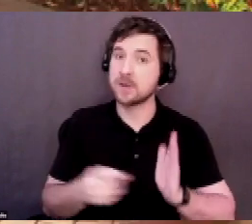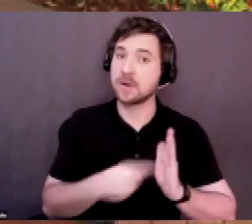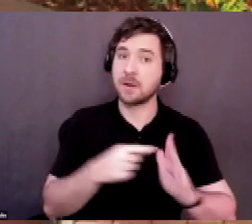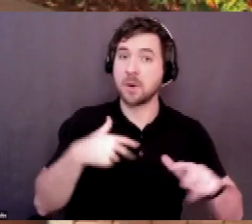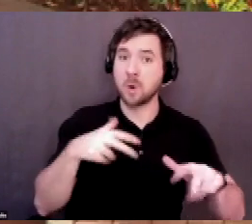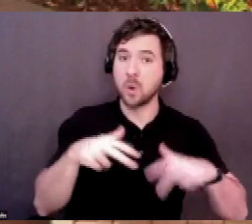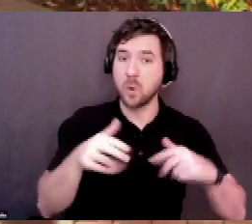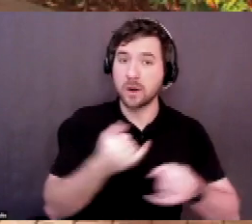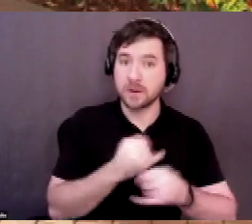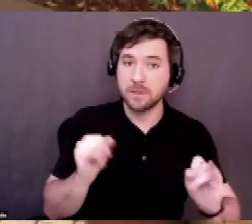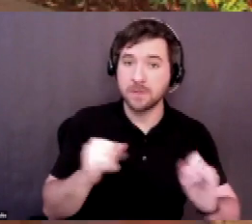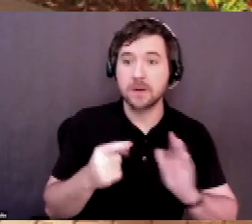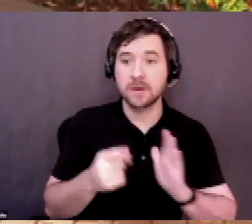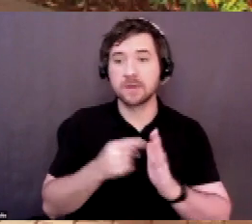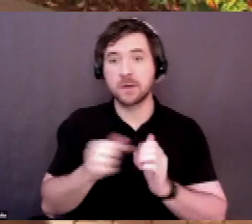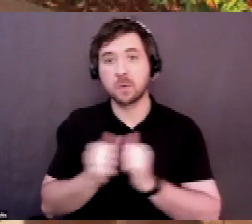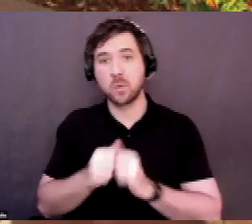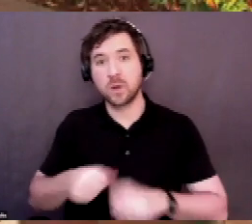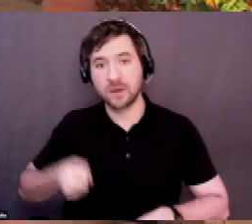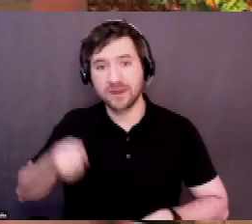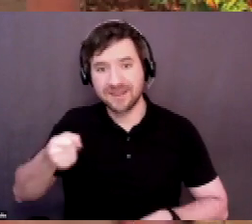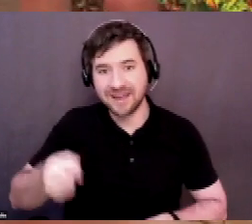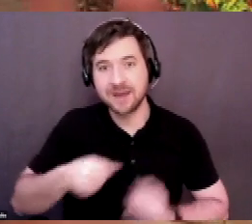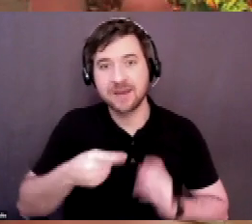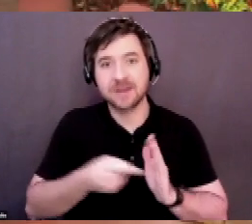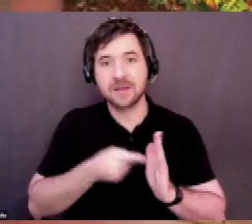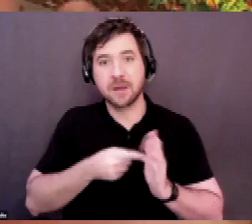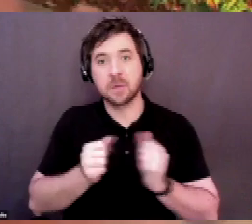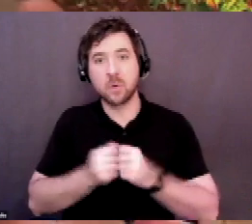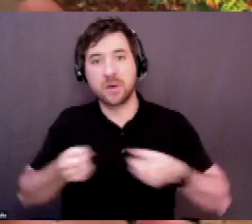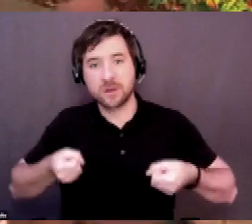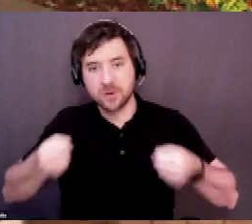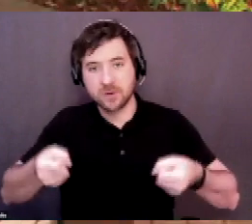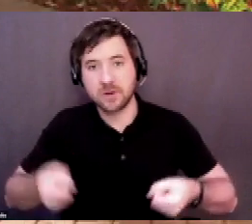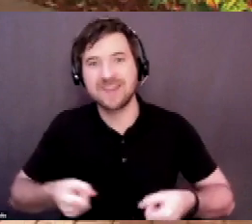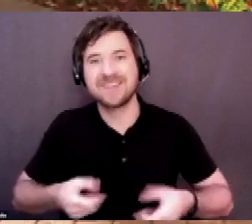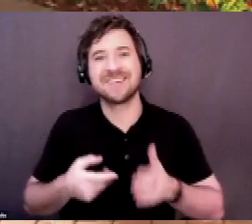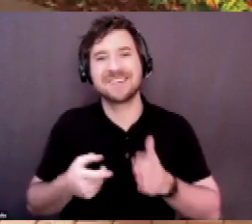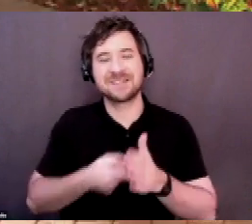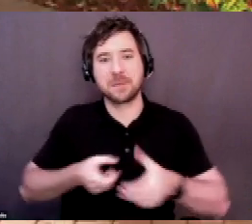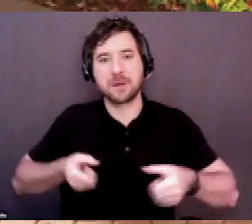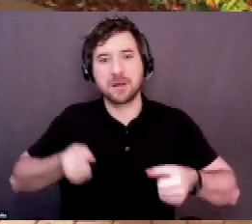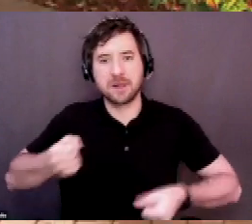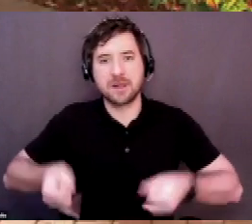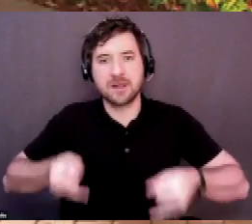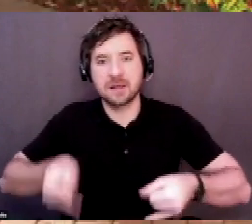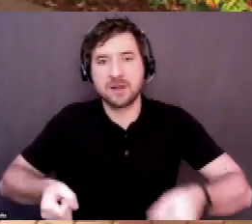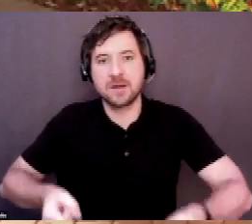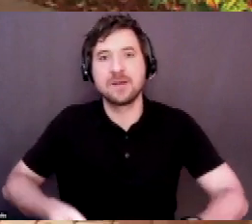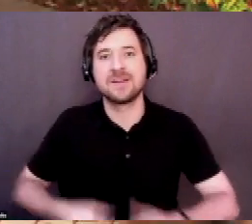sometimes with a rolling walker, sometimes with crutches, sometimes manual wheelchair, sometimes power wheelchair.